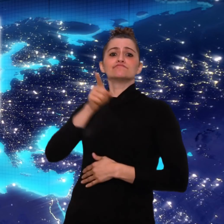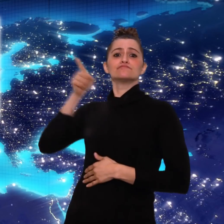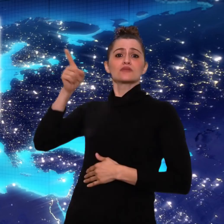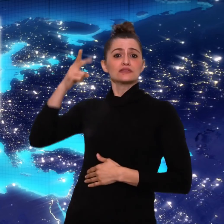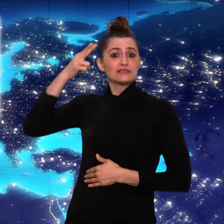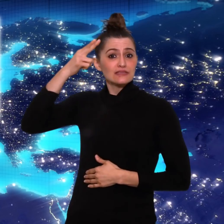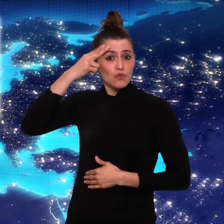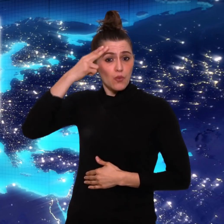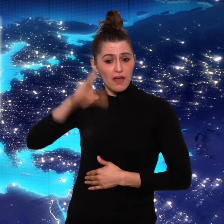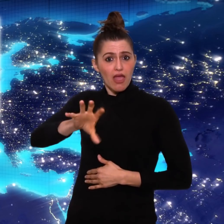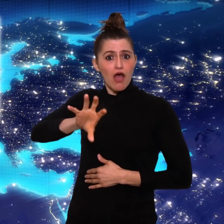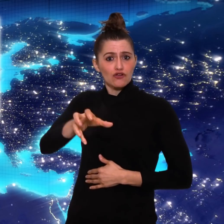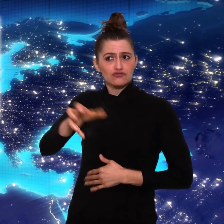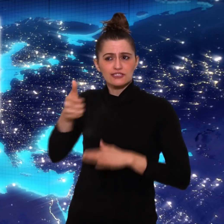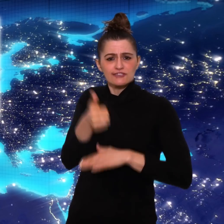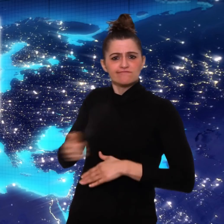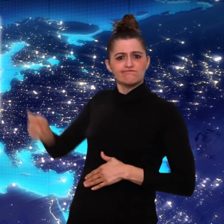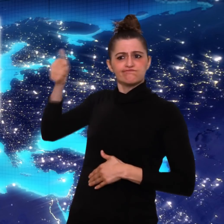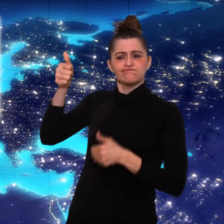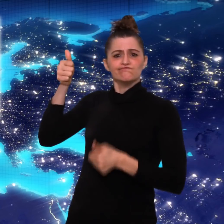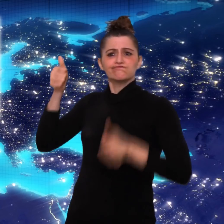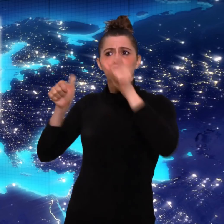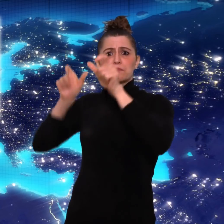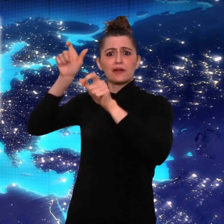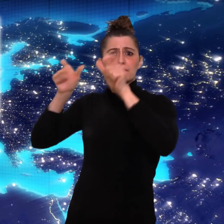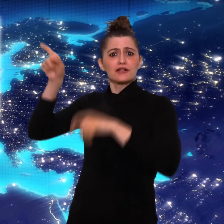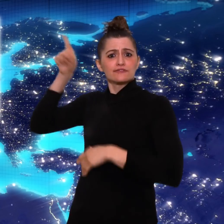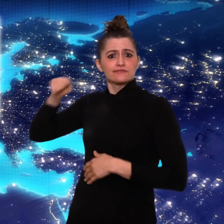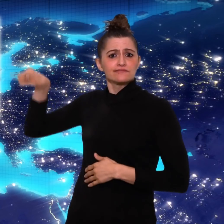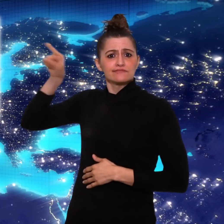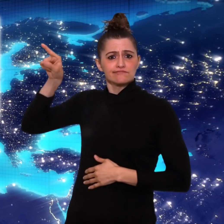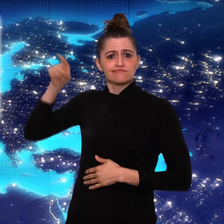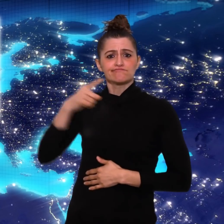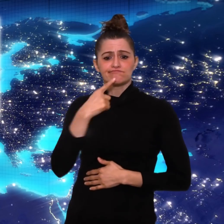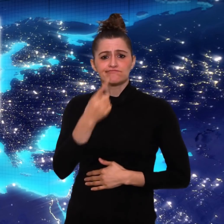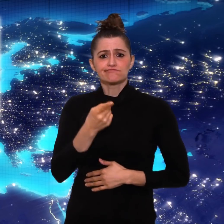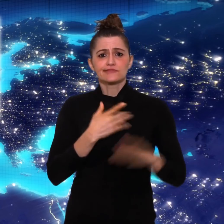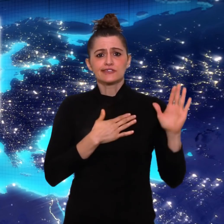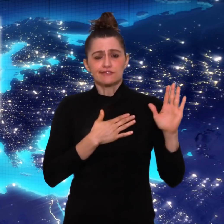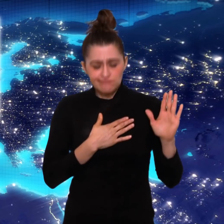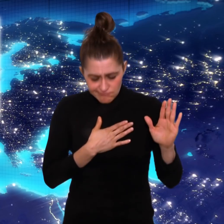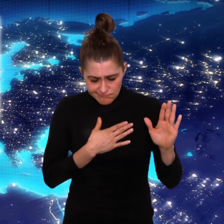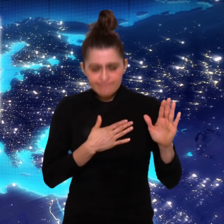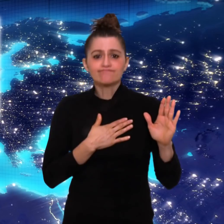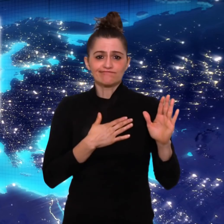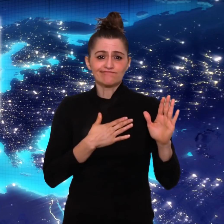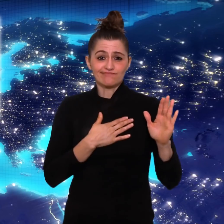Arabia officials admitted on